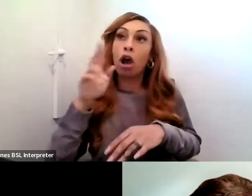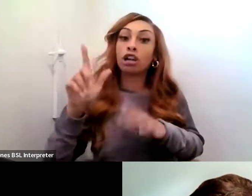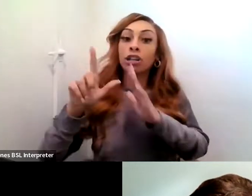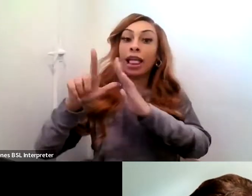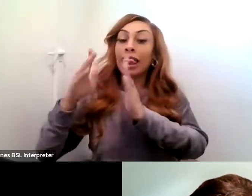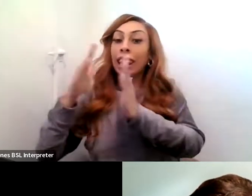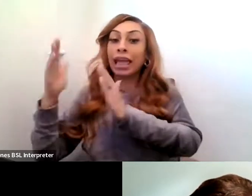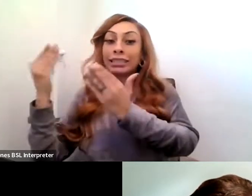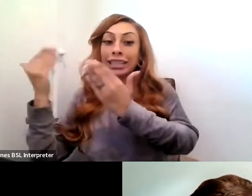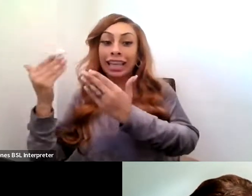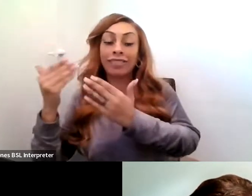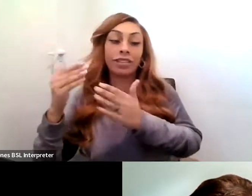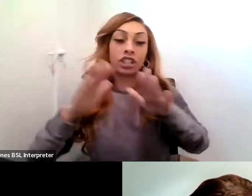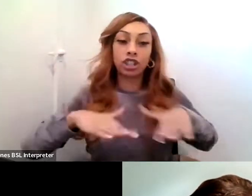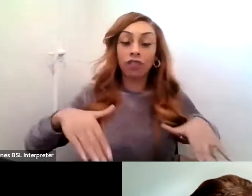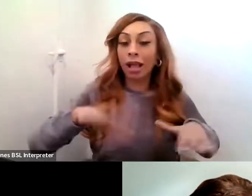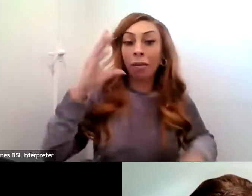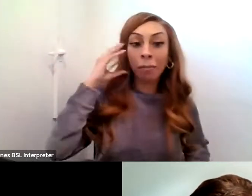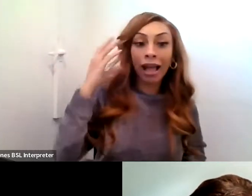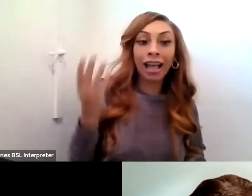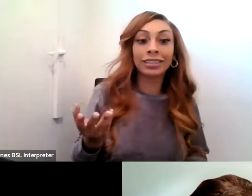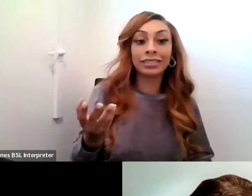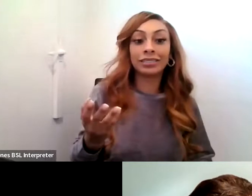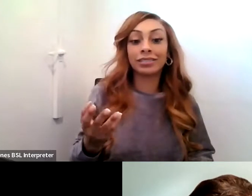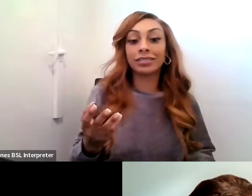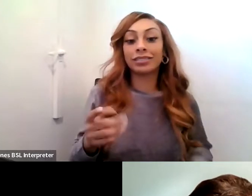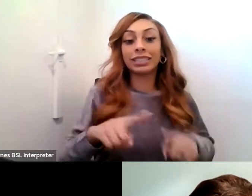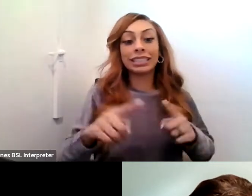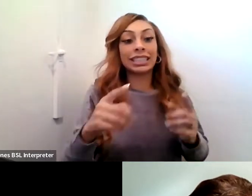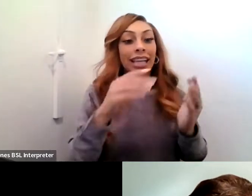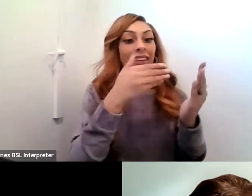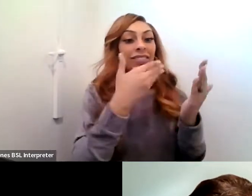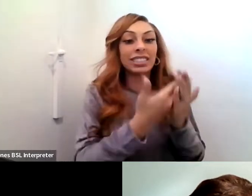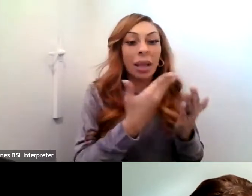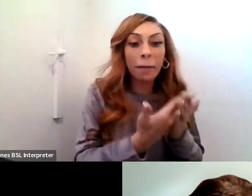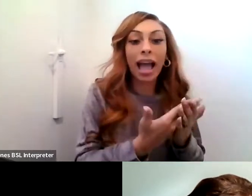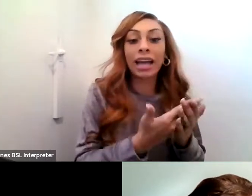after a child is in bed, then you're going to have a different set of demands and preferences